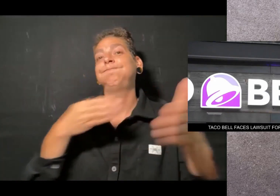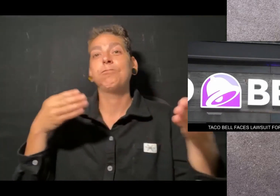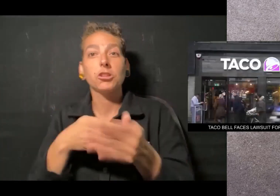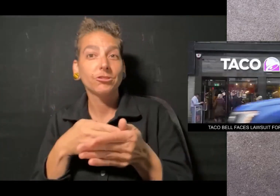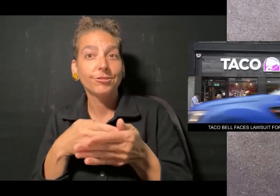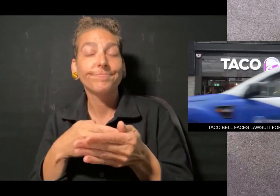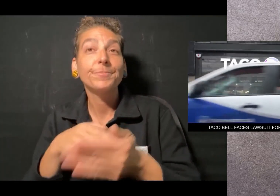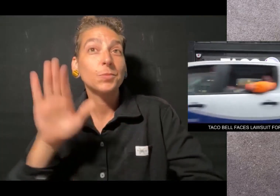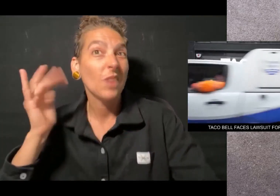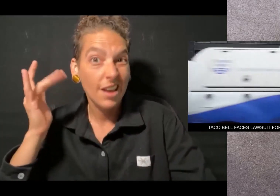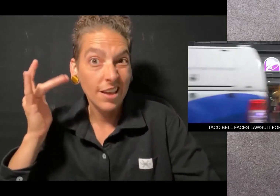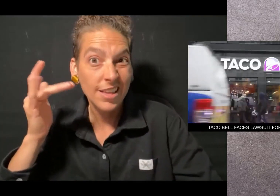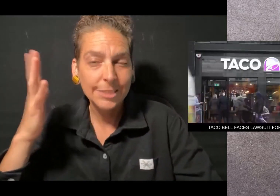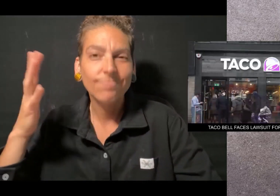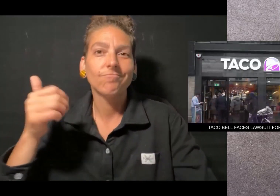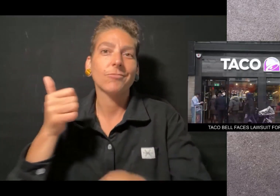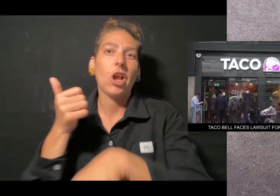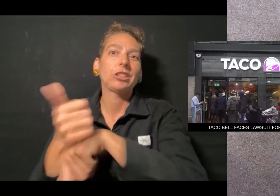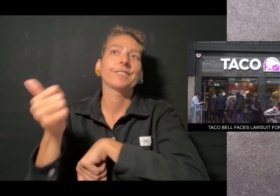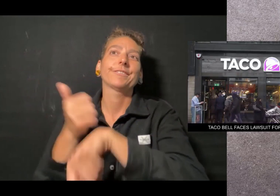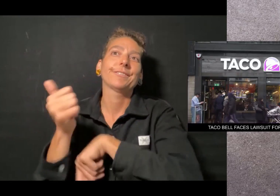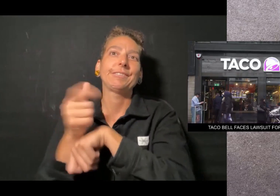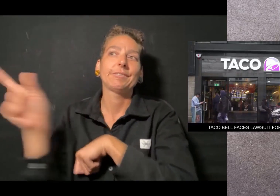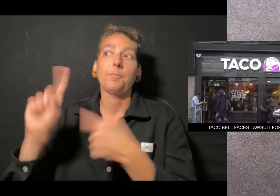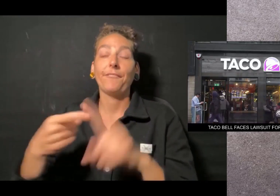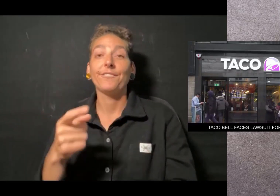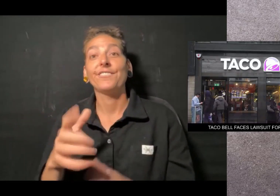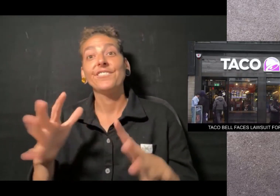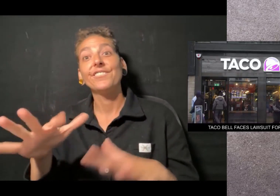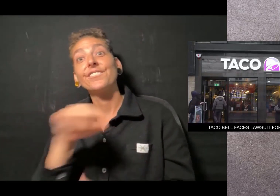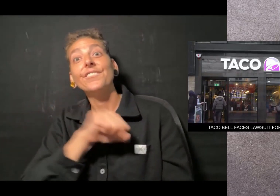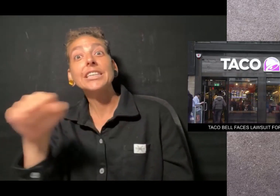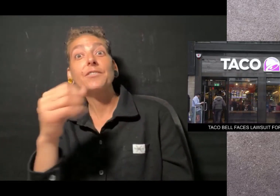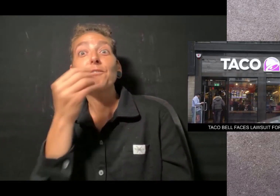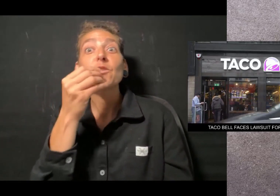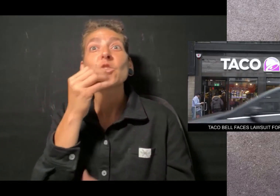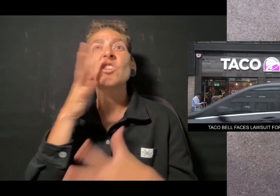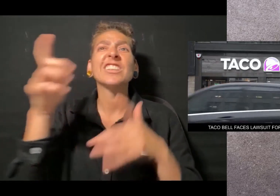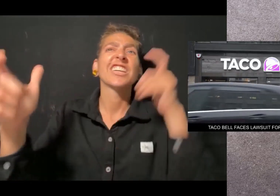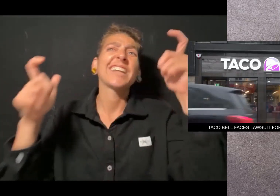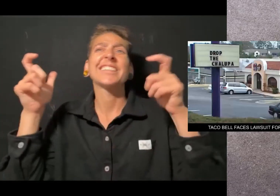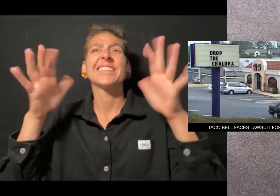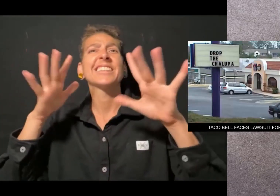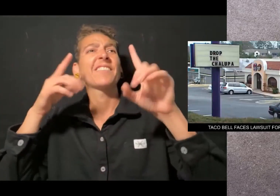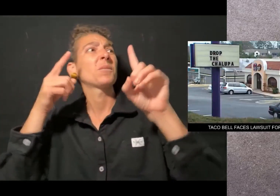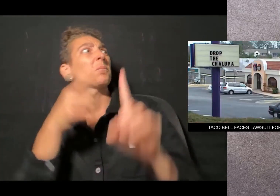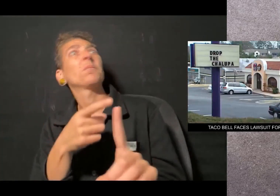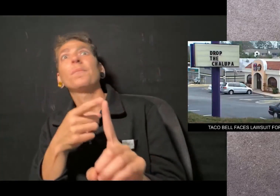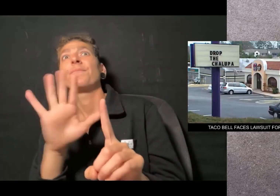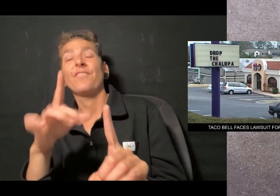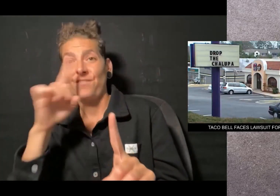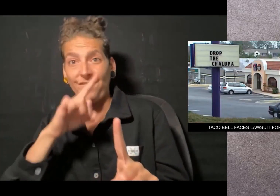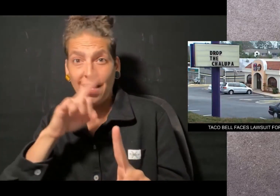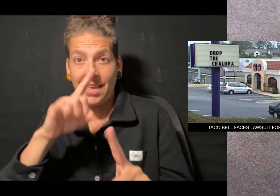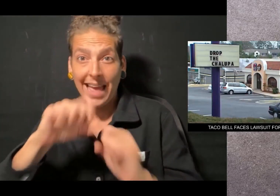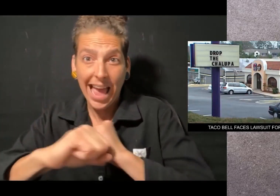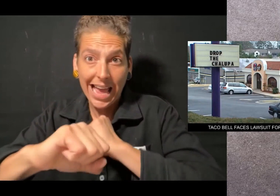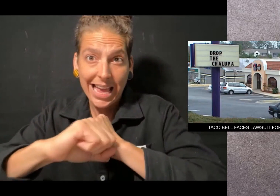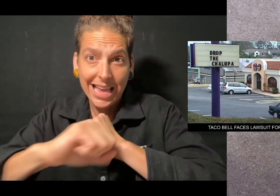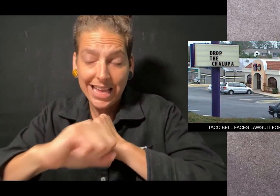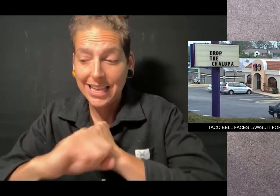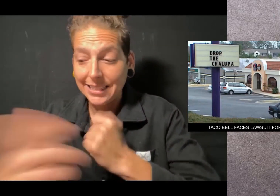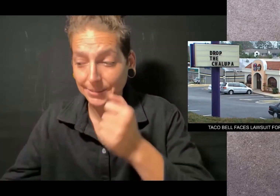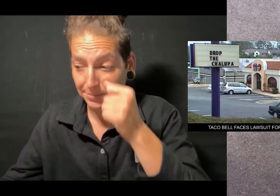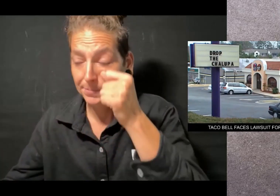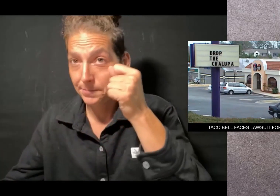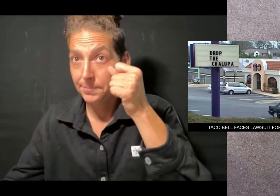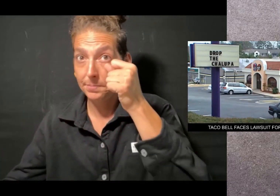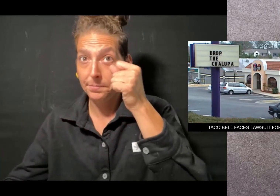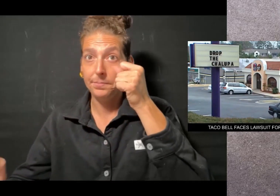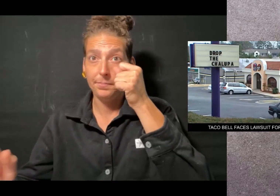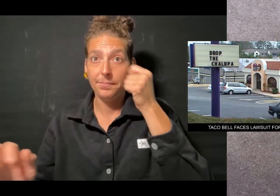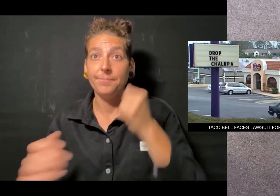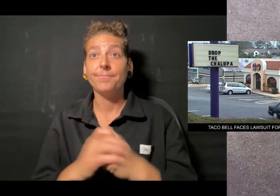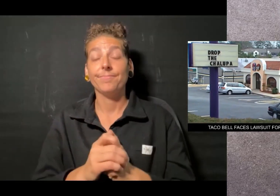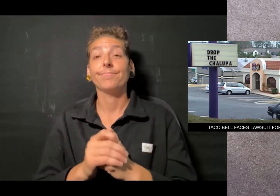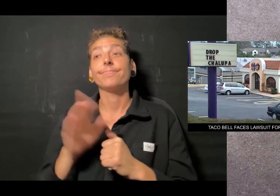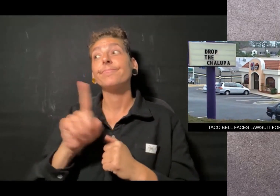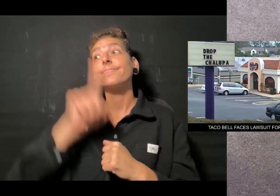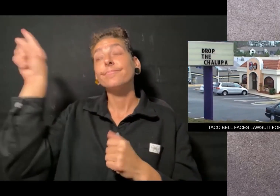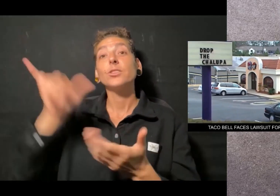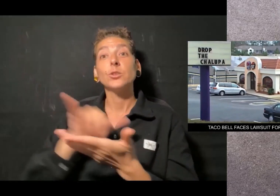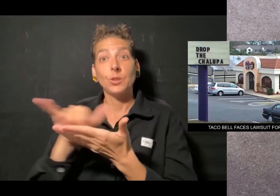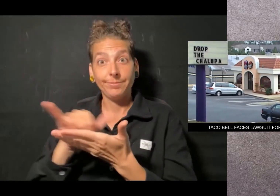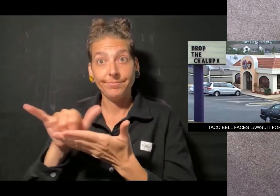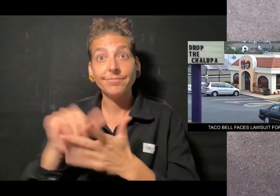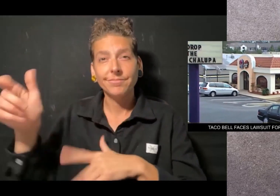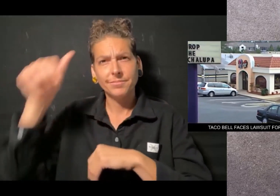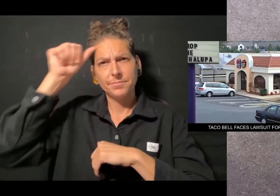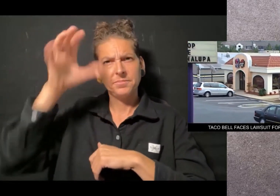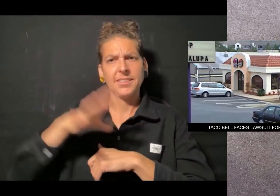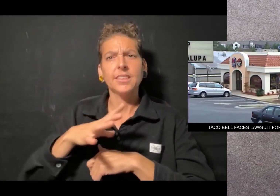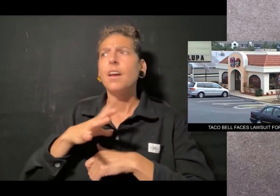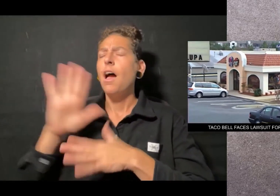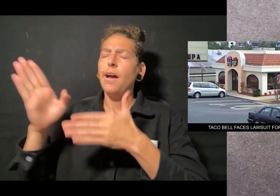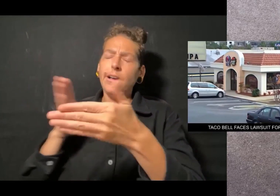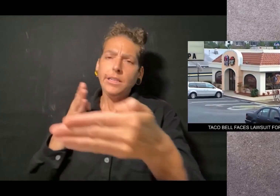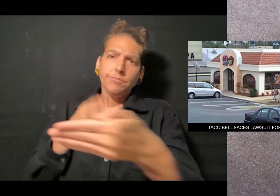Taco Bell is facing a lawsuit is being accused of false advertising a New York man filed